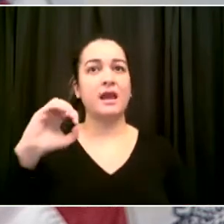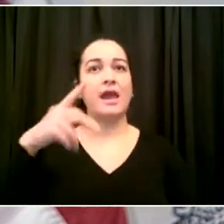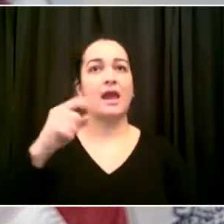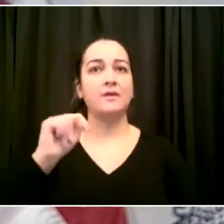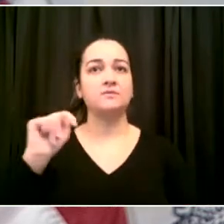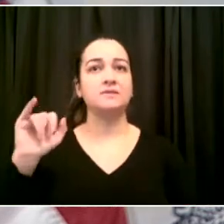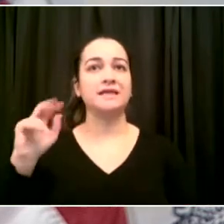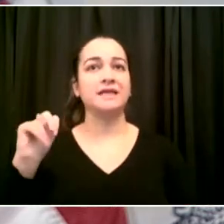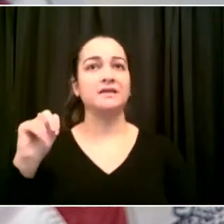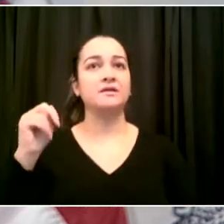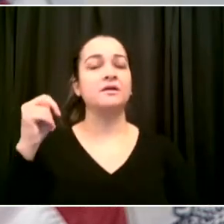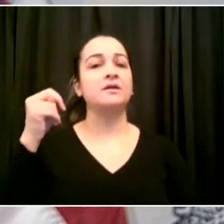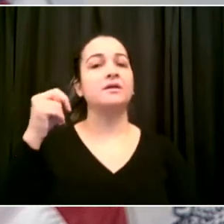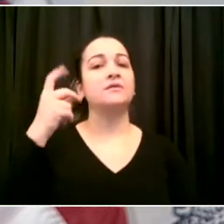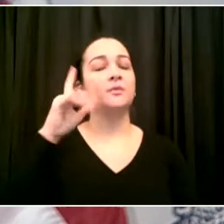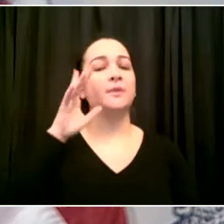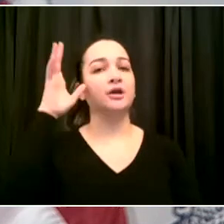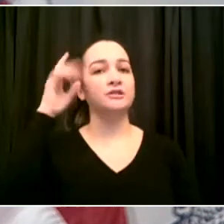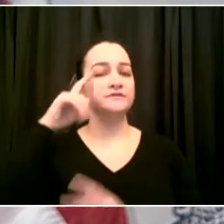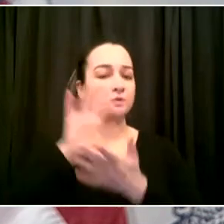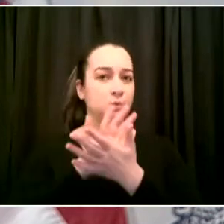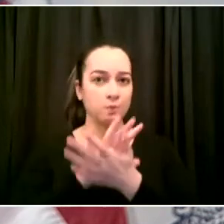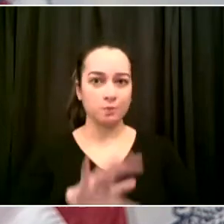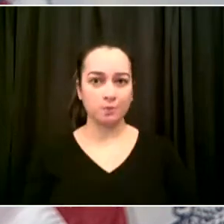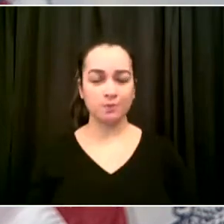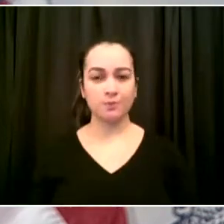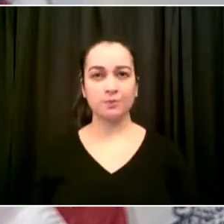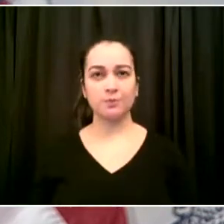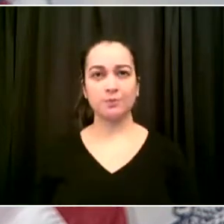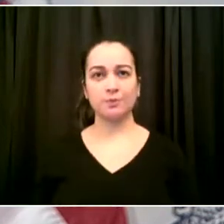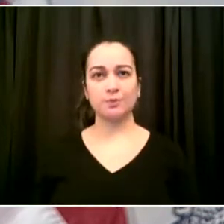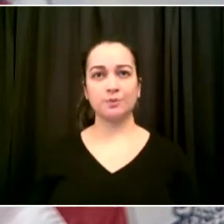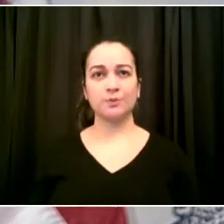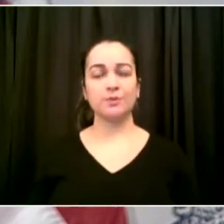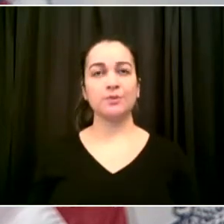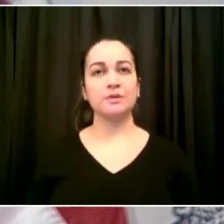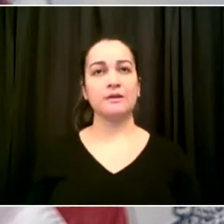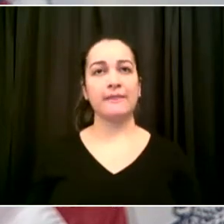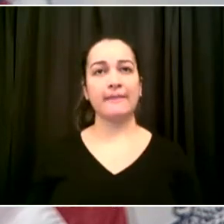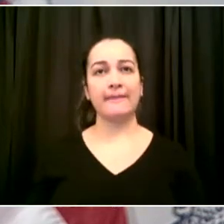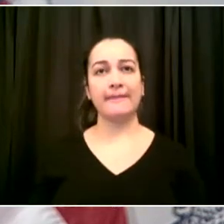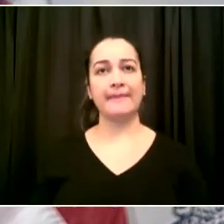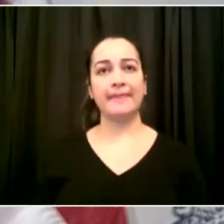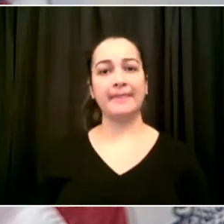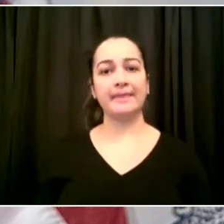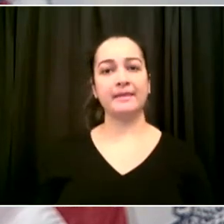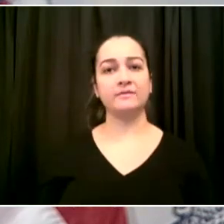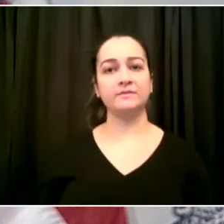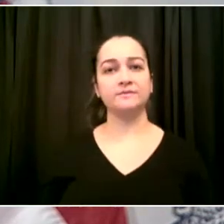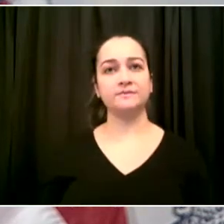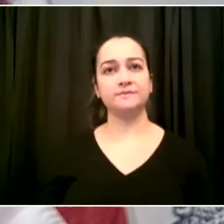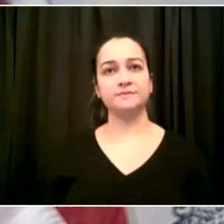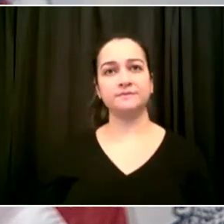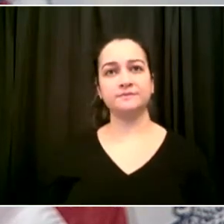WILL ANOTHER BE OFFEFED?RE ESESPECIALALLY WITH THE VARIANCE? GREAT